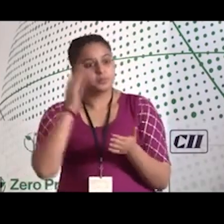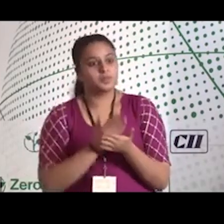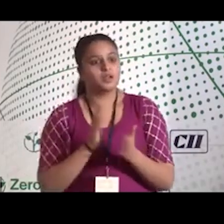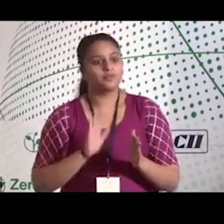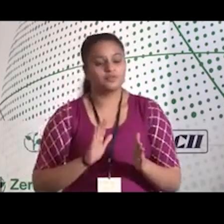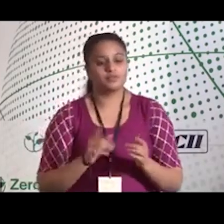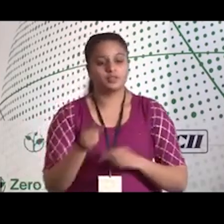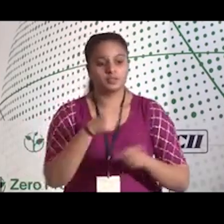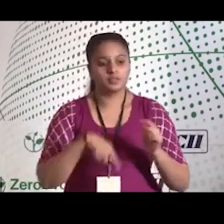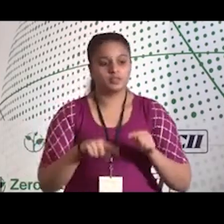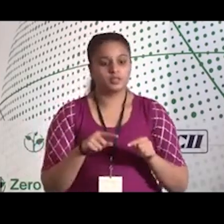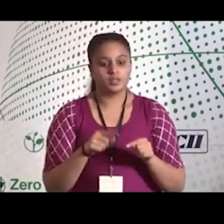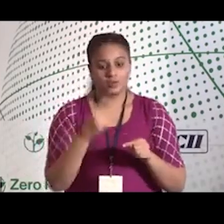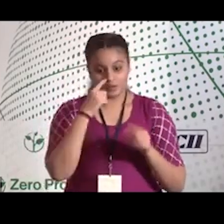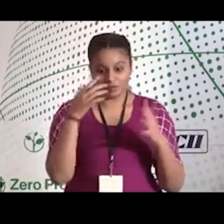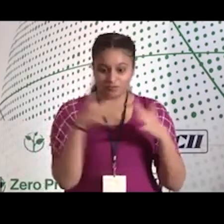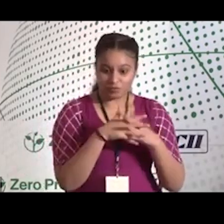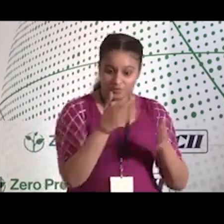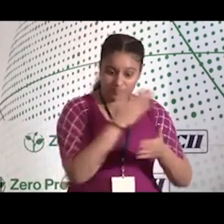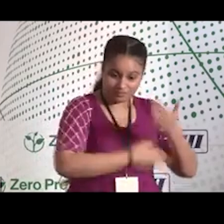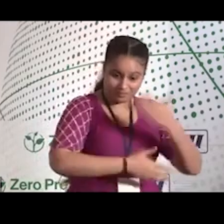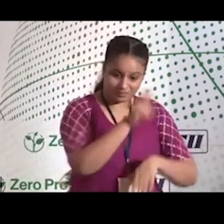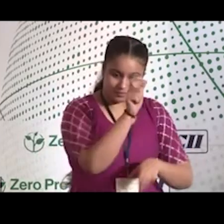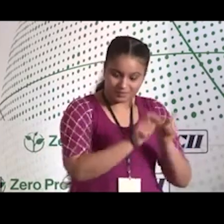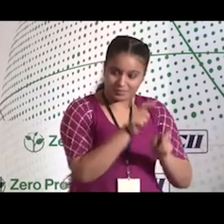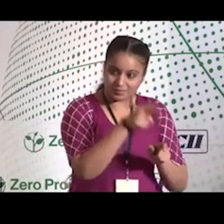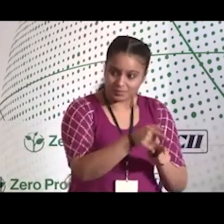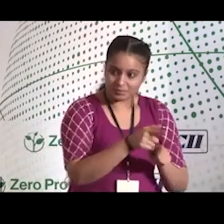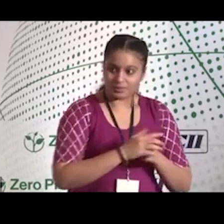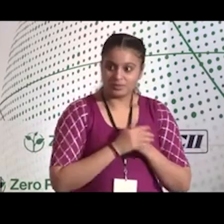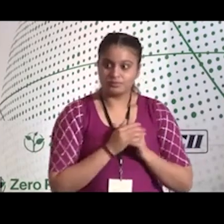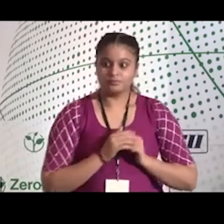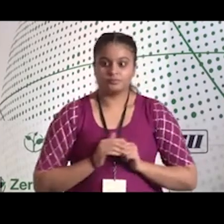So when it comes to women with disabilities in our region,